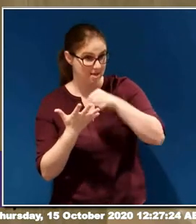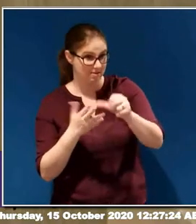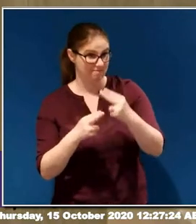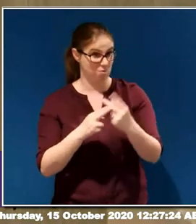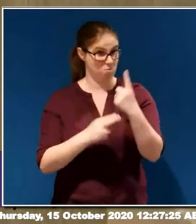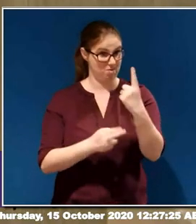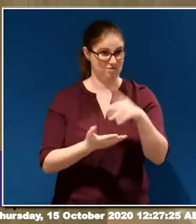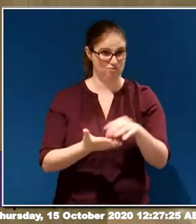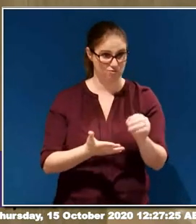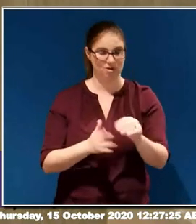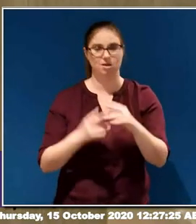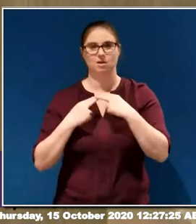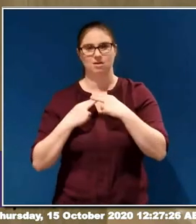I just needed a clarification of that.